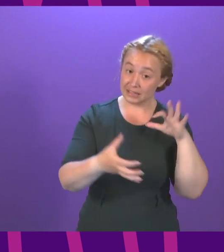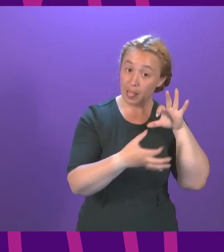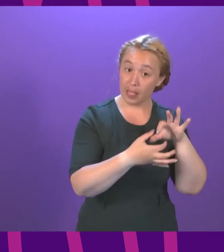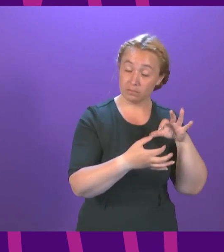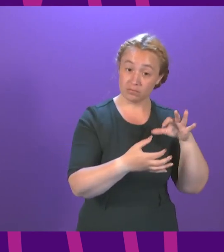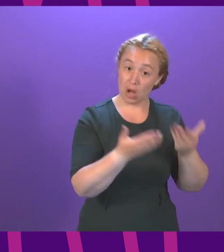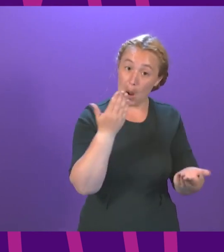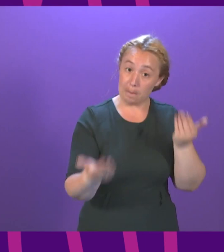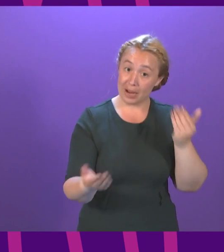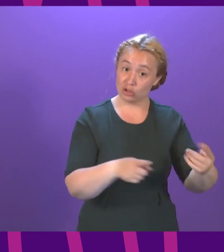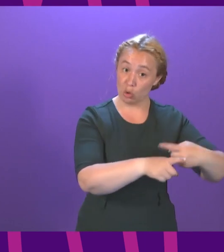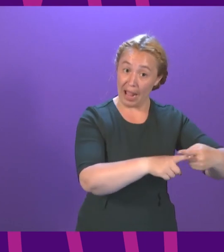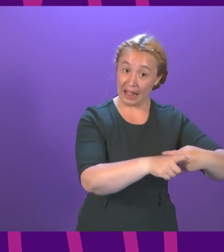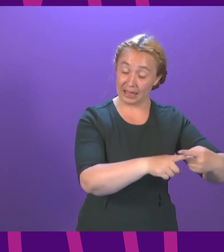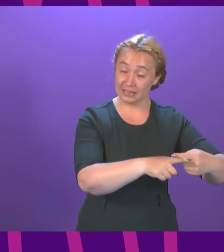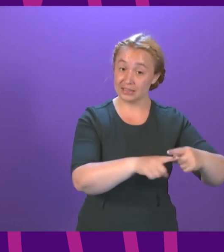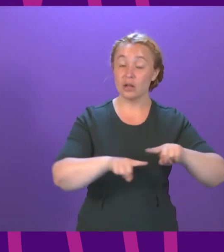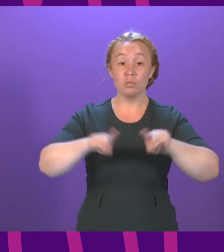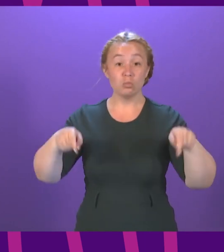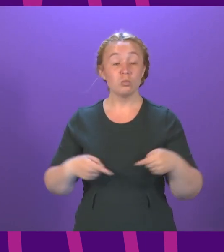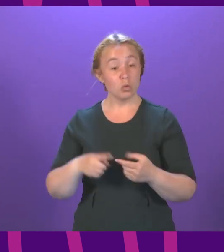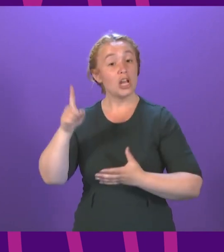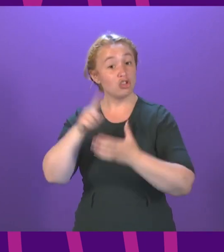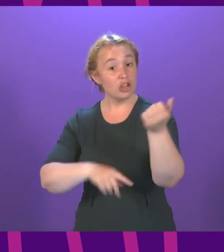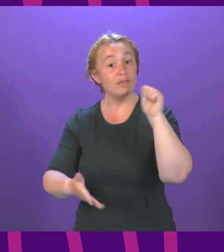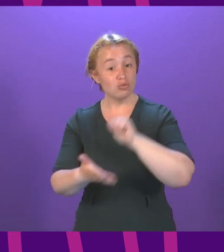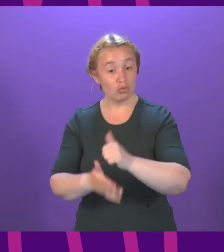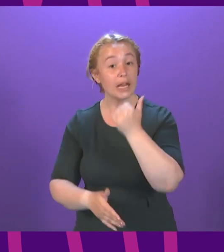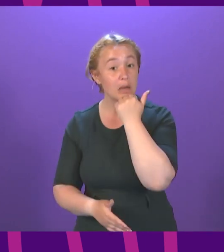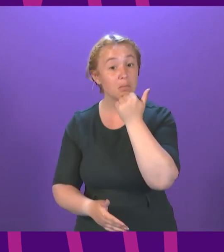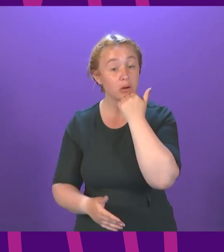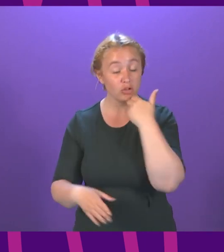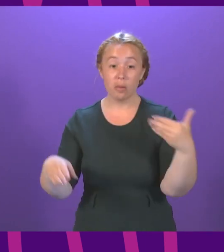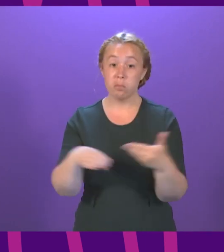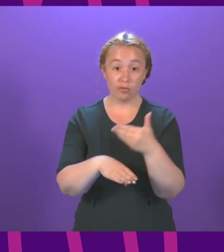would show that we are all achieving the same performance in that respect.